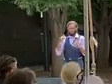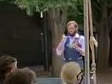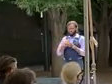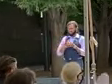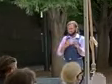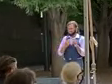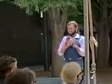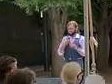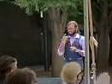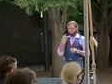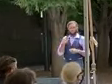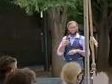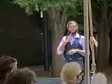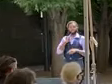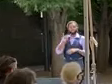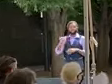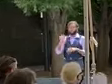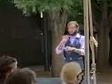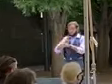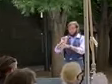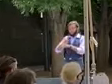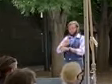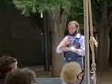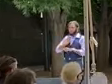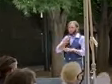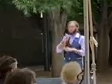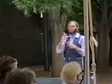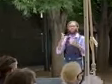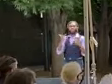It was the workhorse senators who did not seek attention for it.